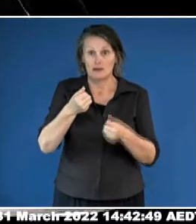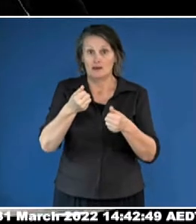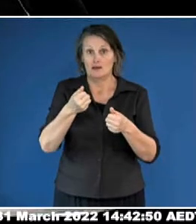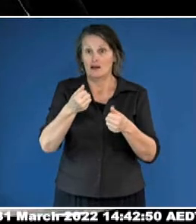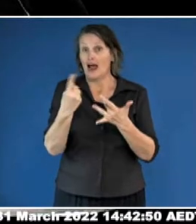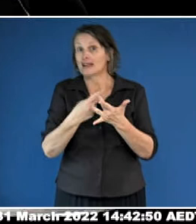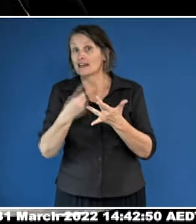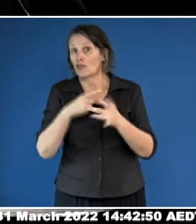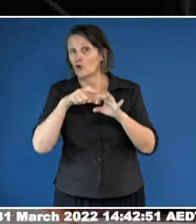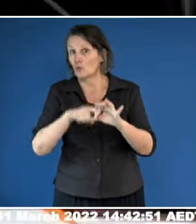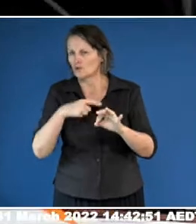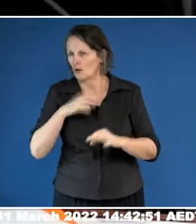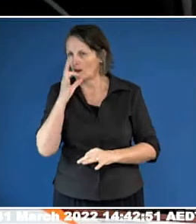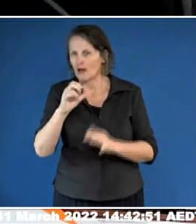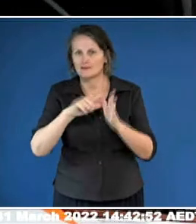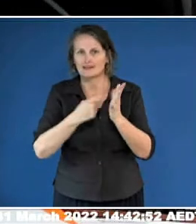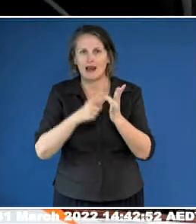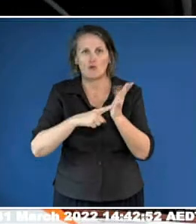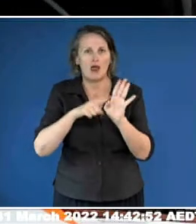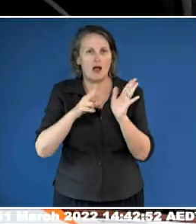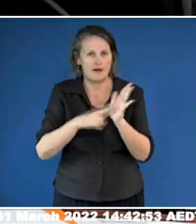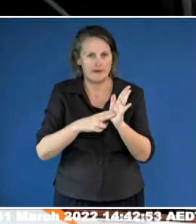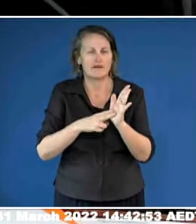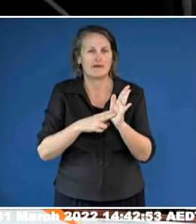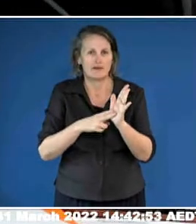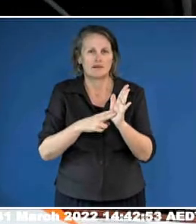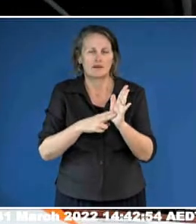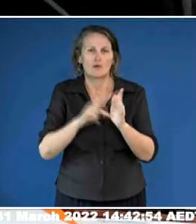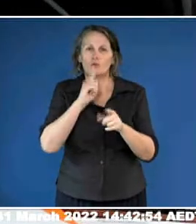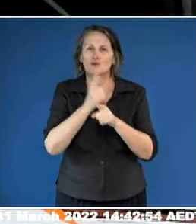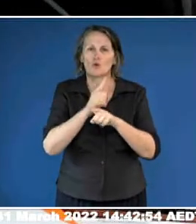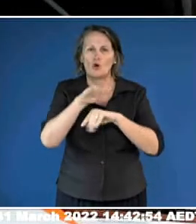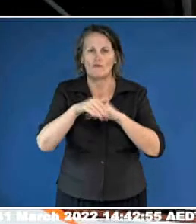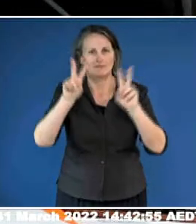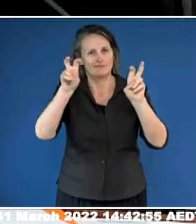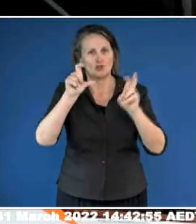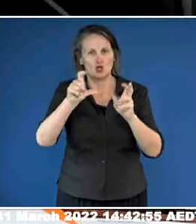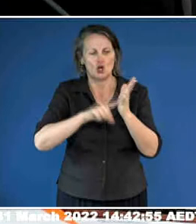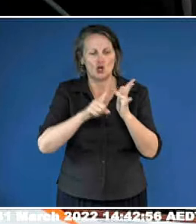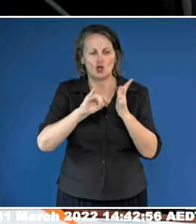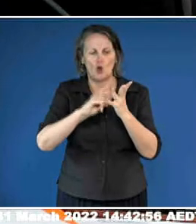next, which is WWDA's view about closed settings and about the Optional Protocol on